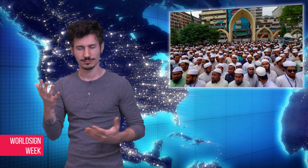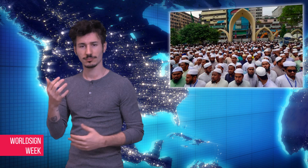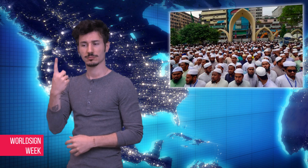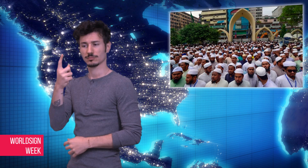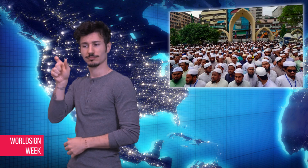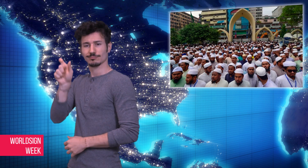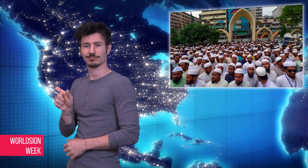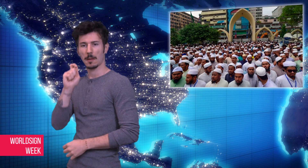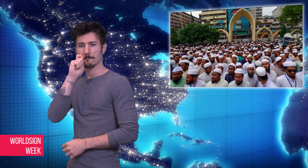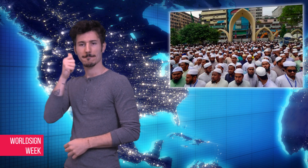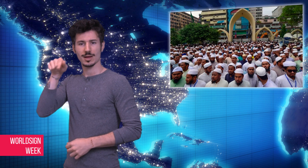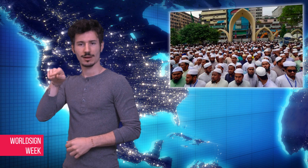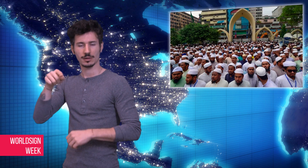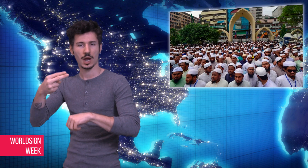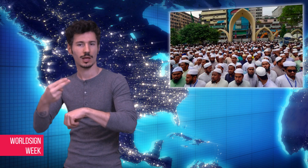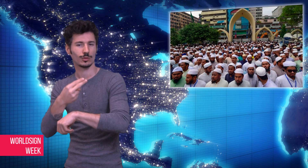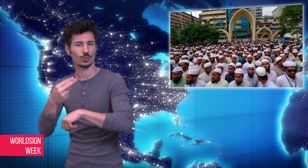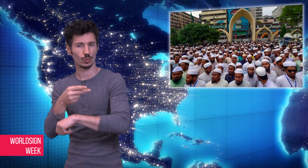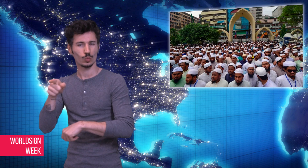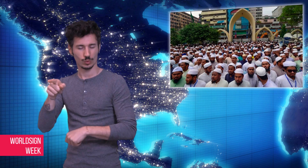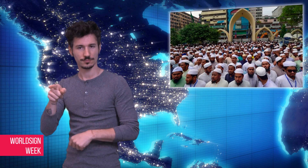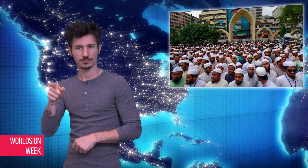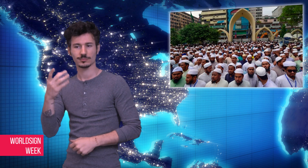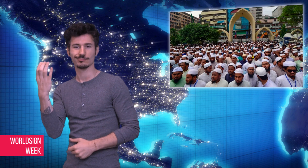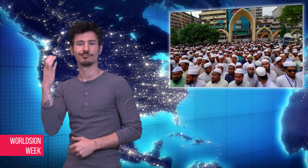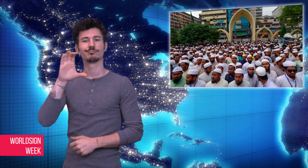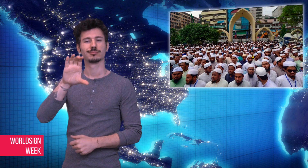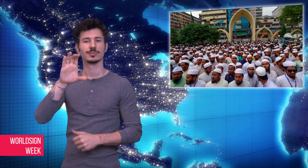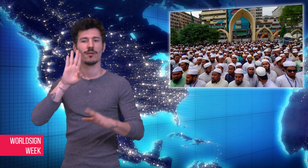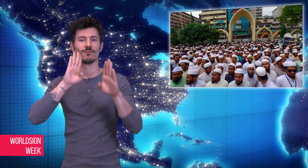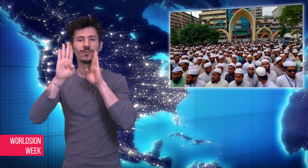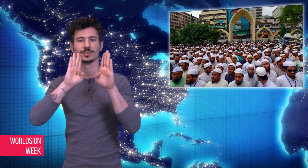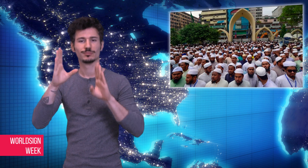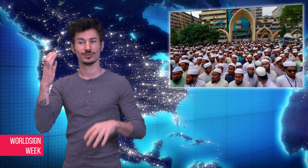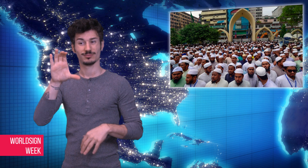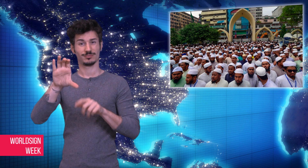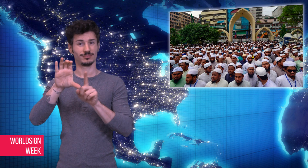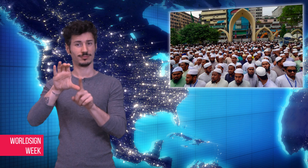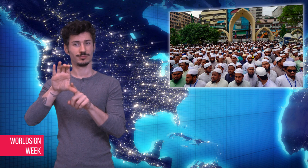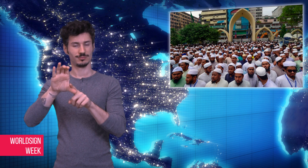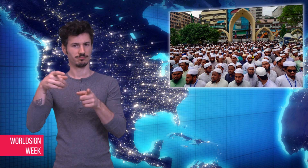Thousands of people protested a Facebook post